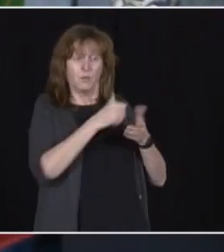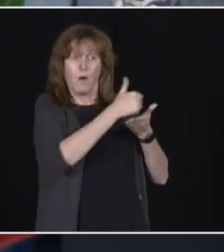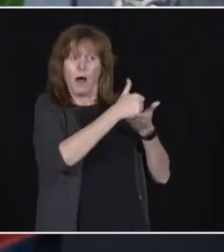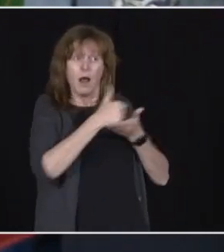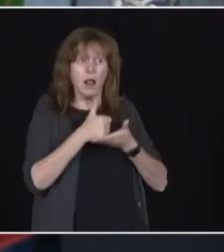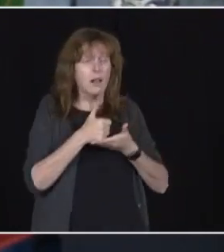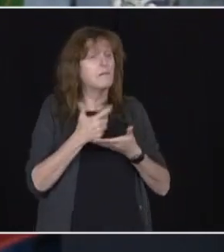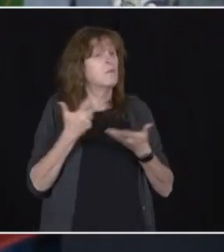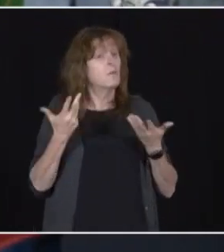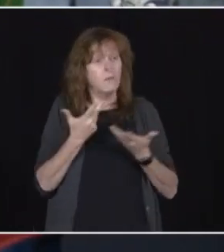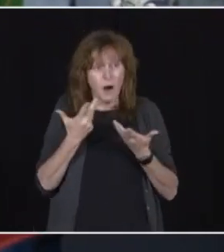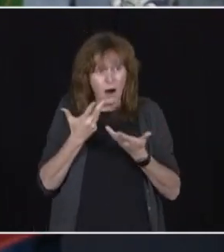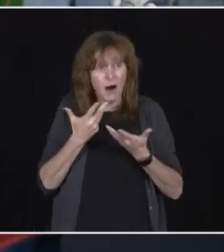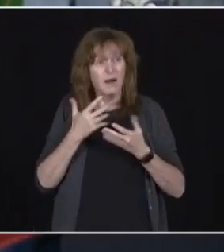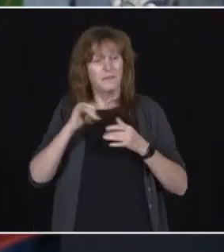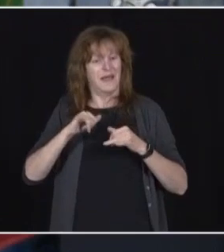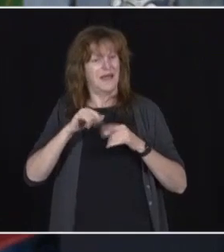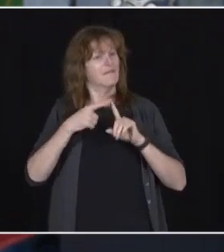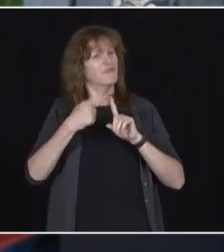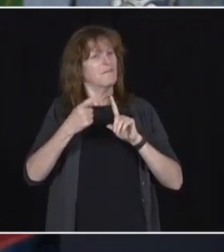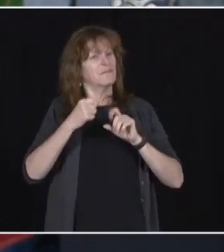professionals at that